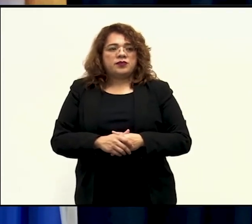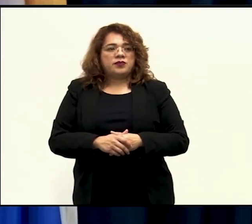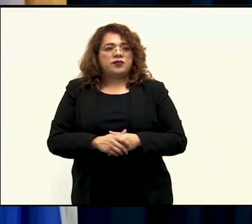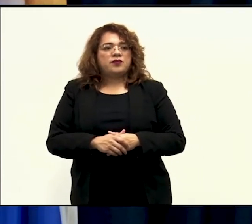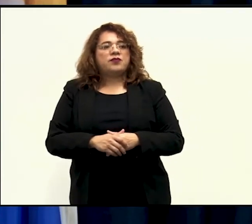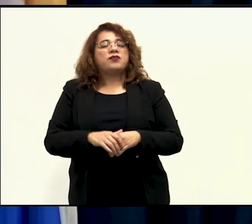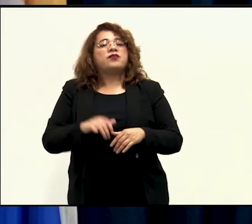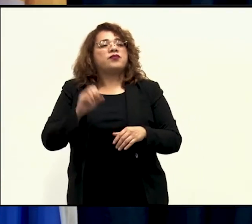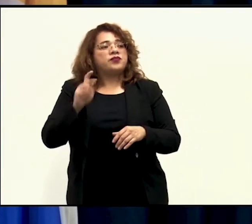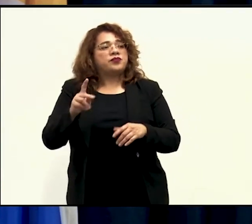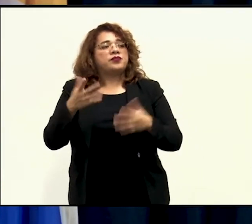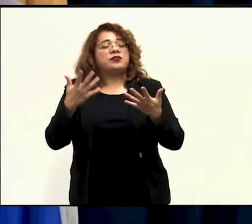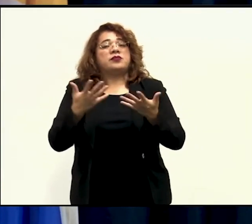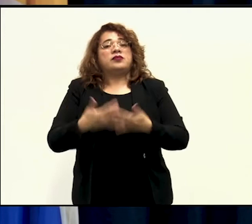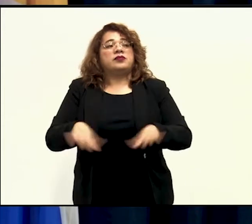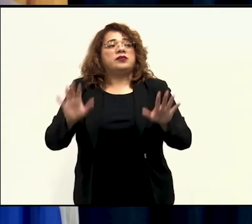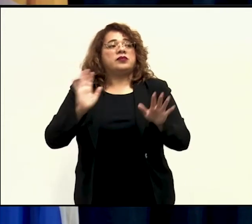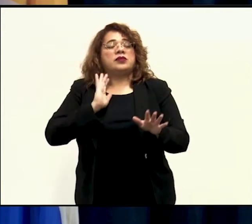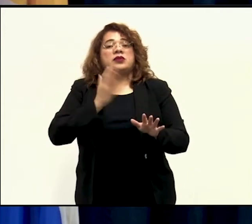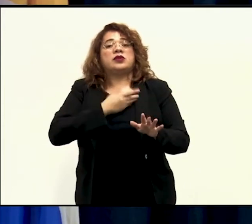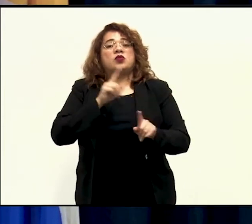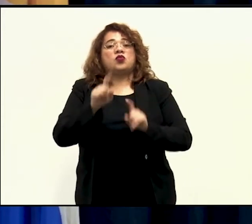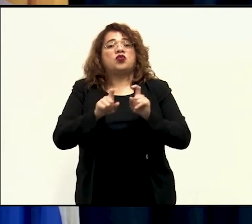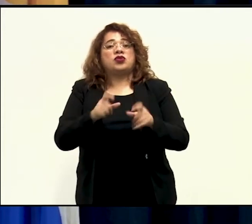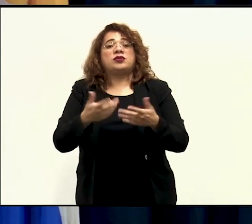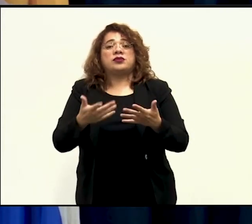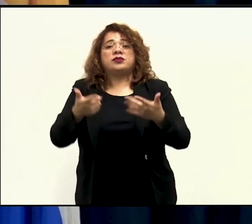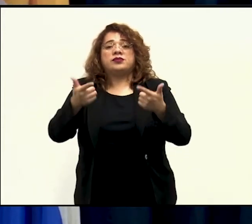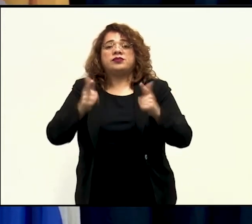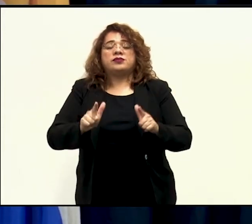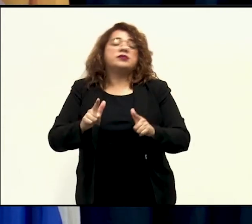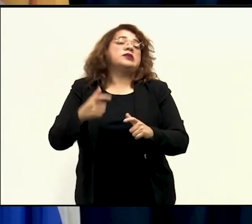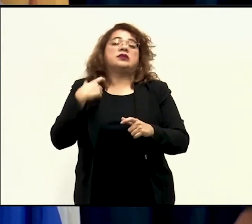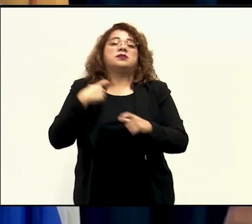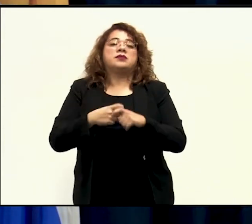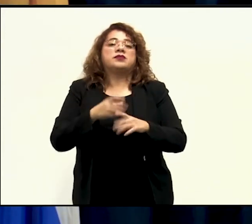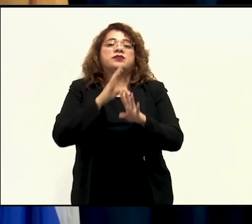Alright that concludes our questions for today. We will now move onto Spanish interpretation.